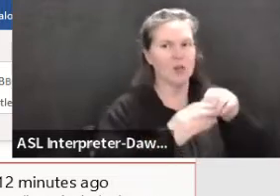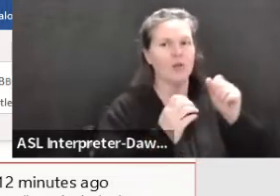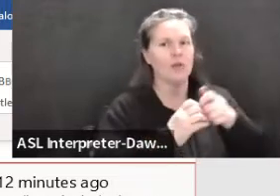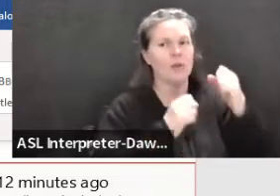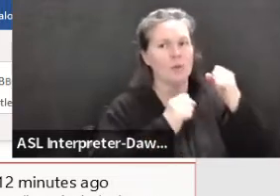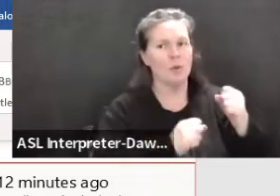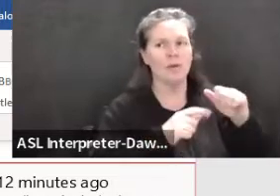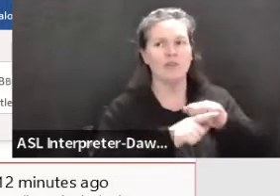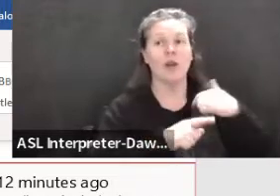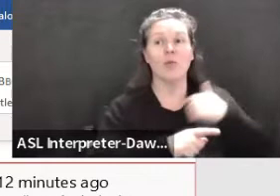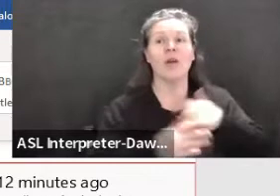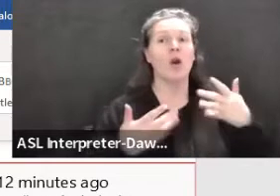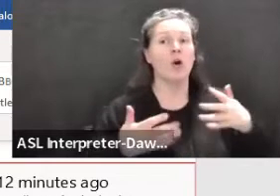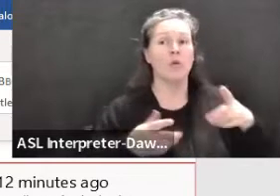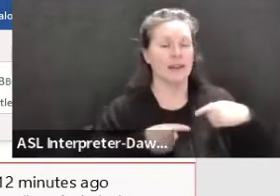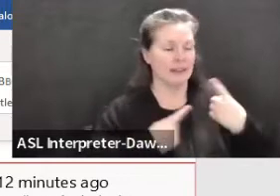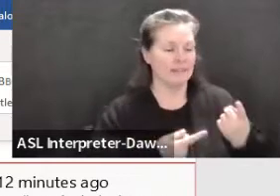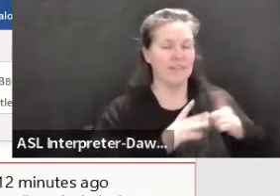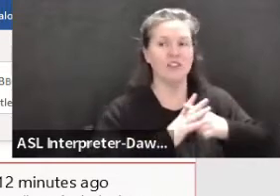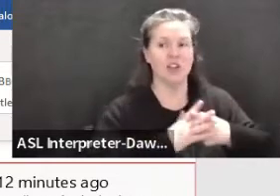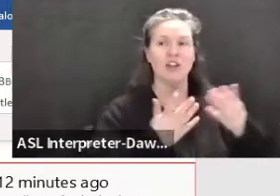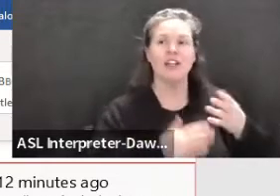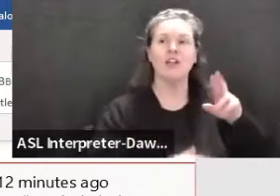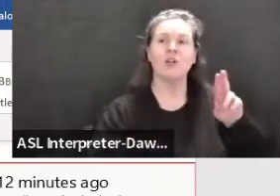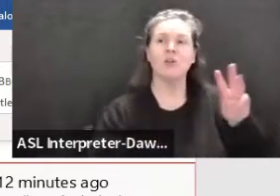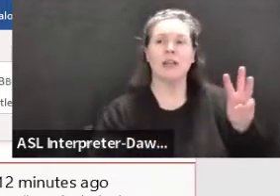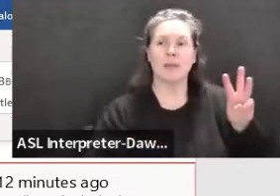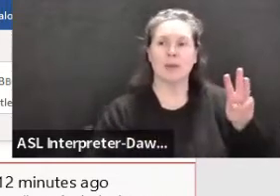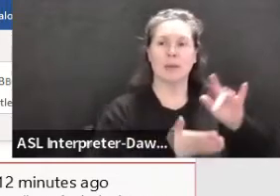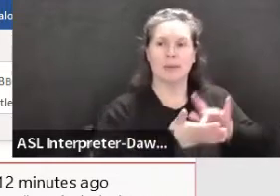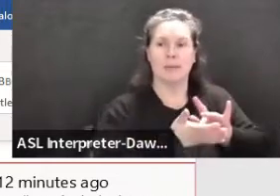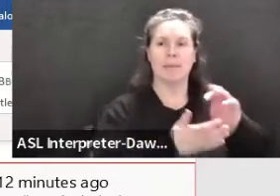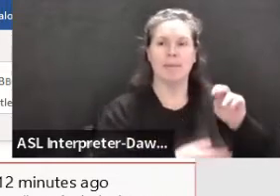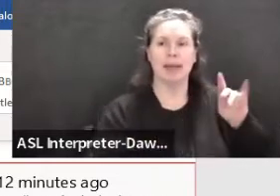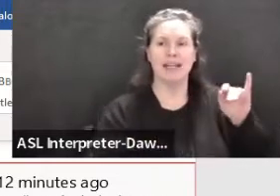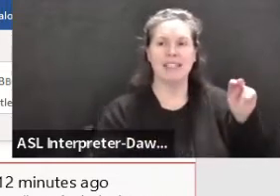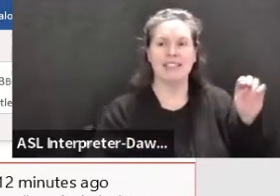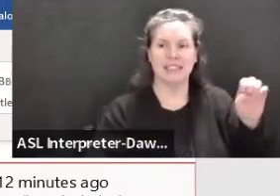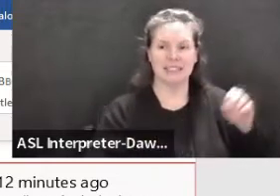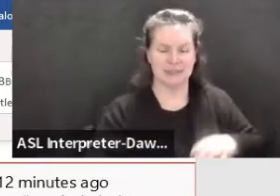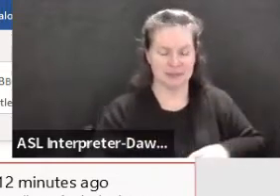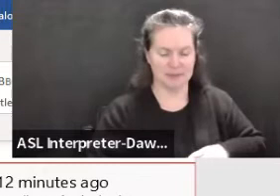that we've already started here at UW medicine, we have put together what we're calling